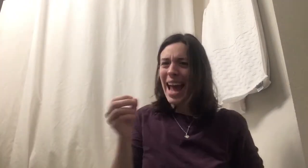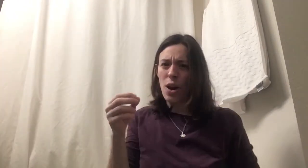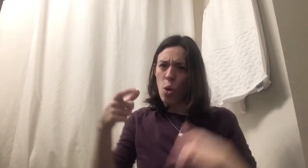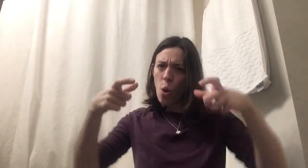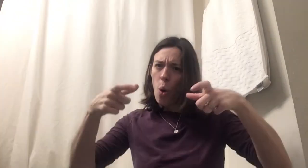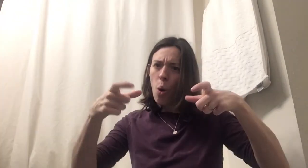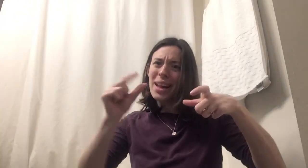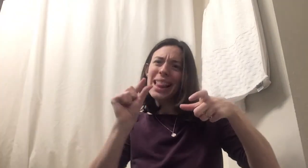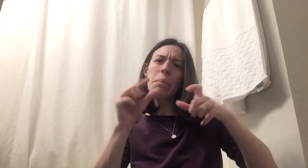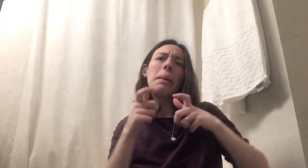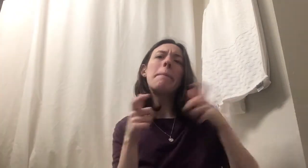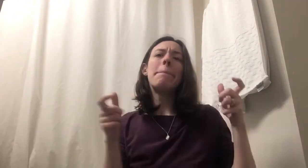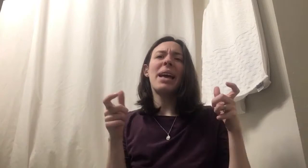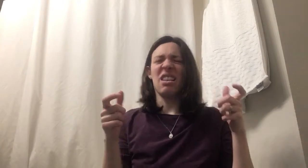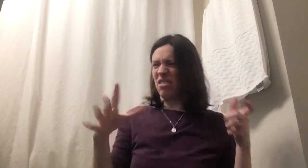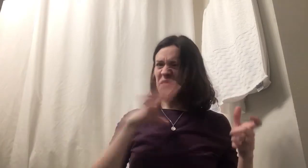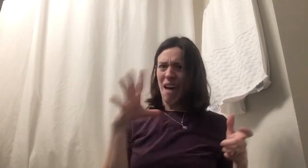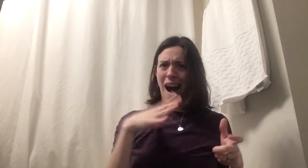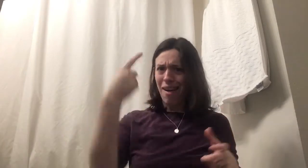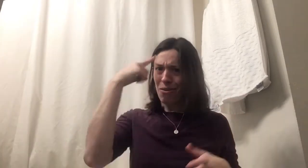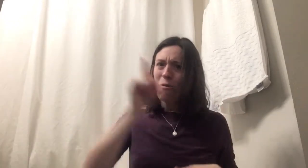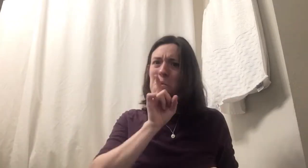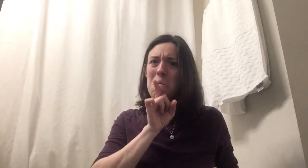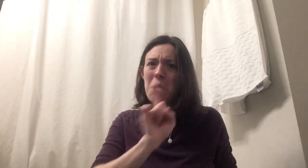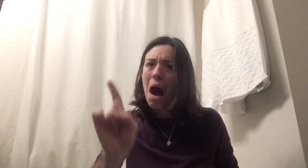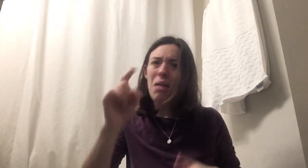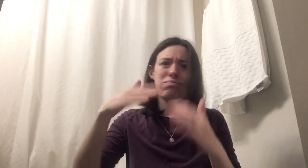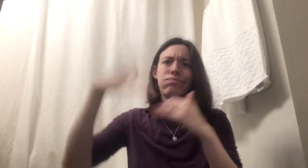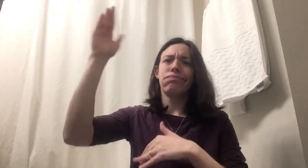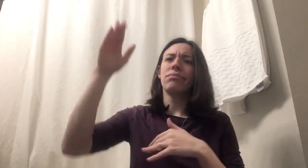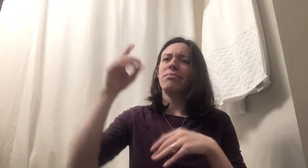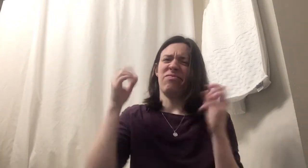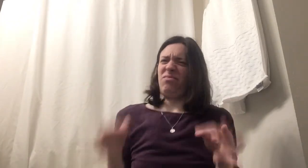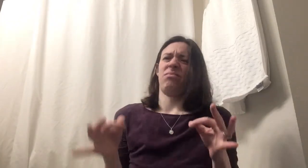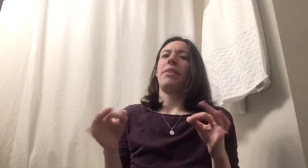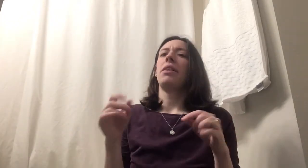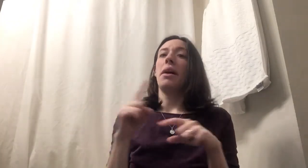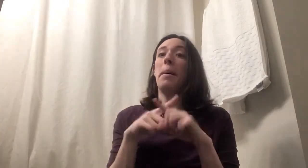And the hole is just a little big It's DEFINITELY fine for ages 1 and up